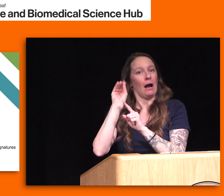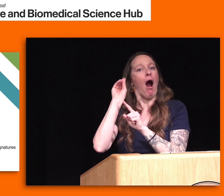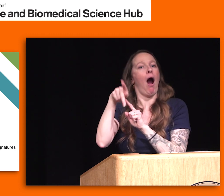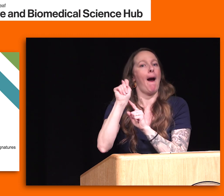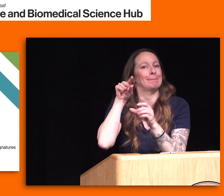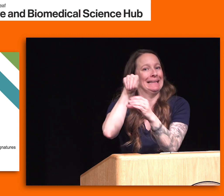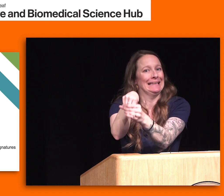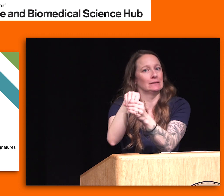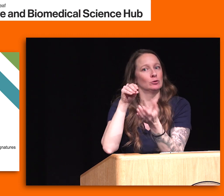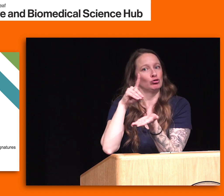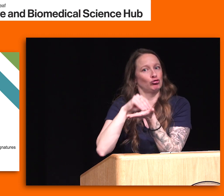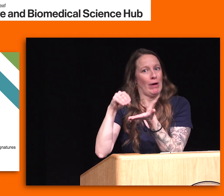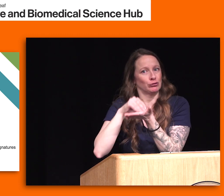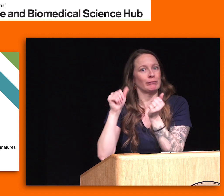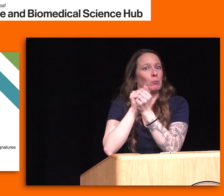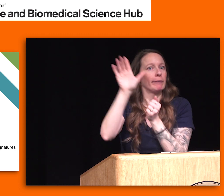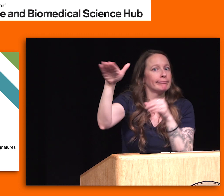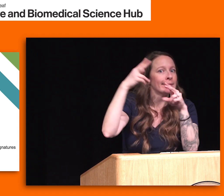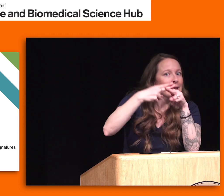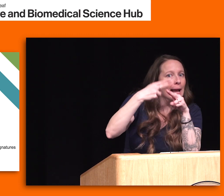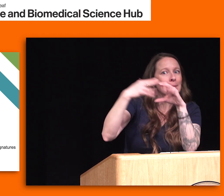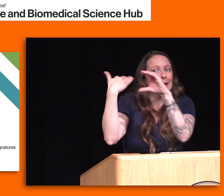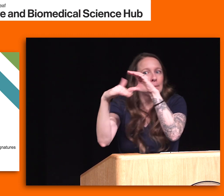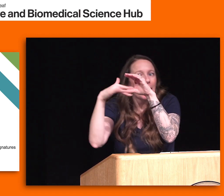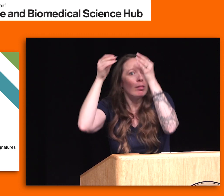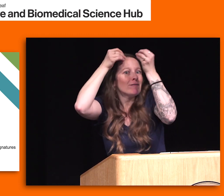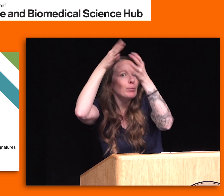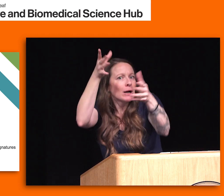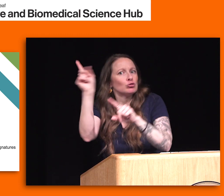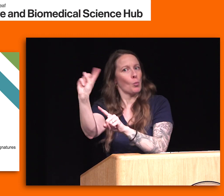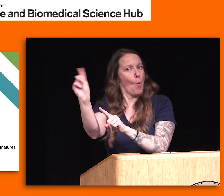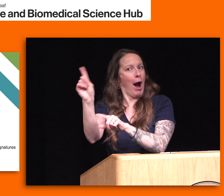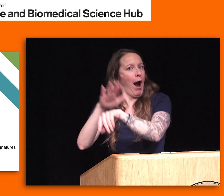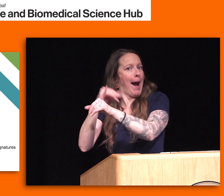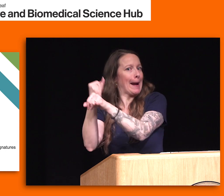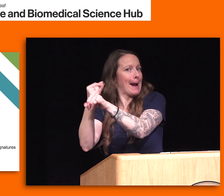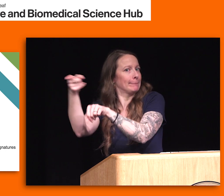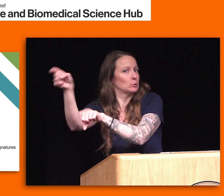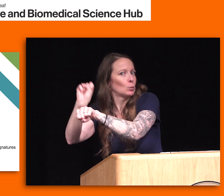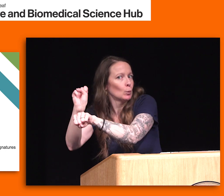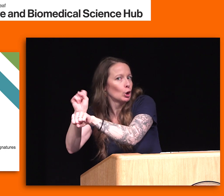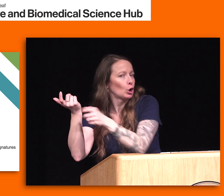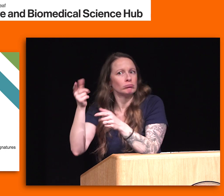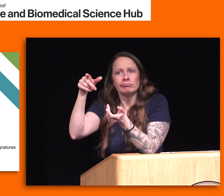where people can get a link to opt in to the directory. They can share their name, email, other information,